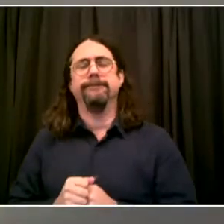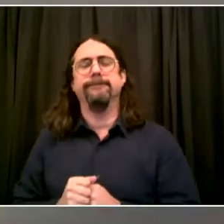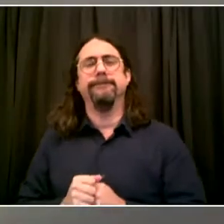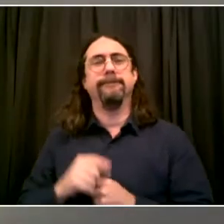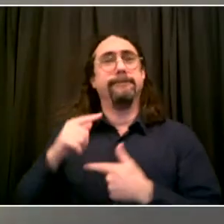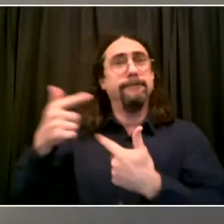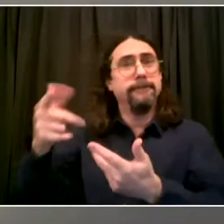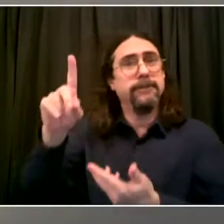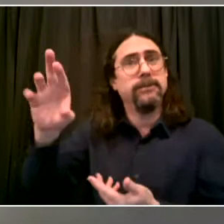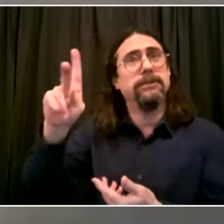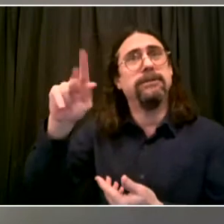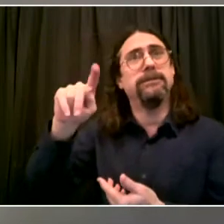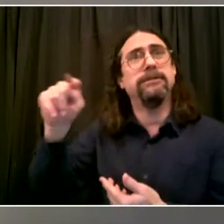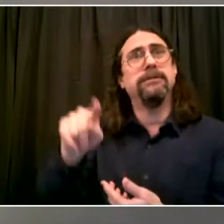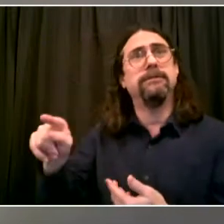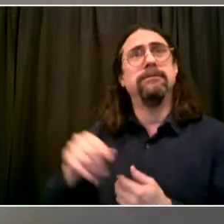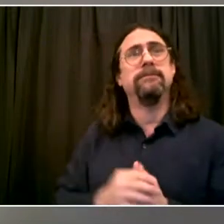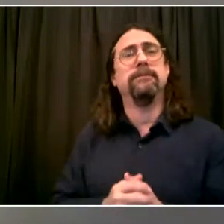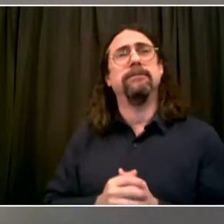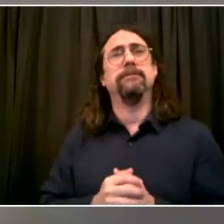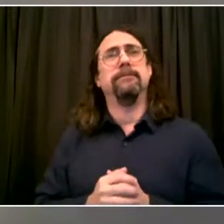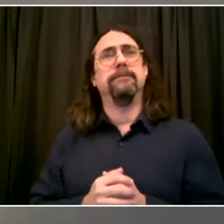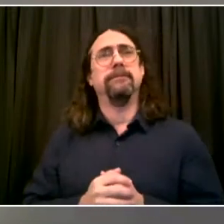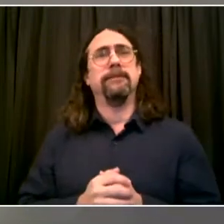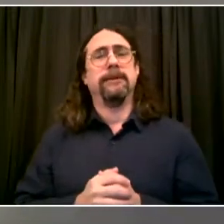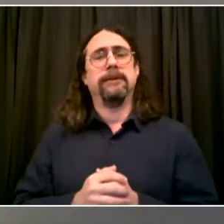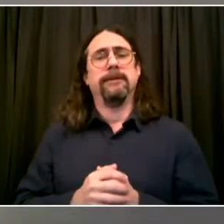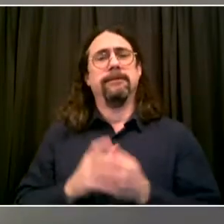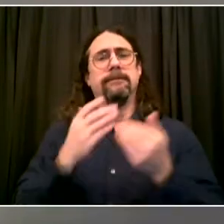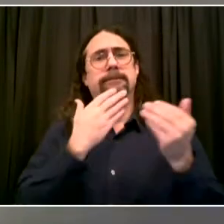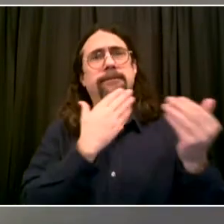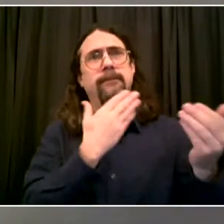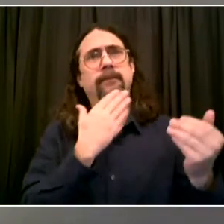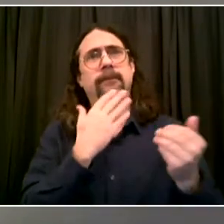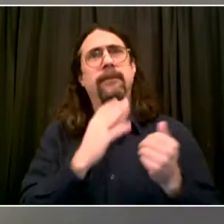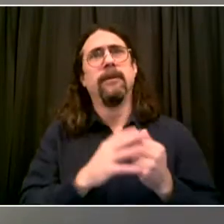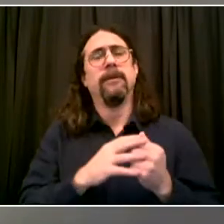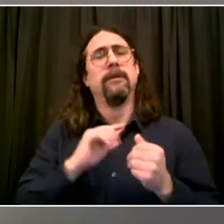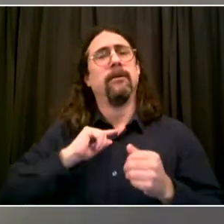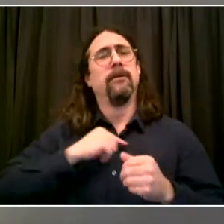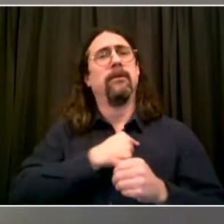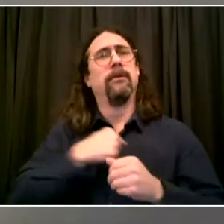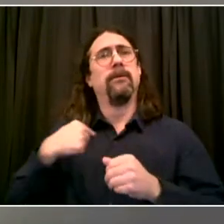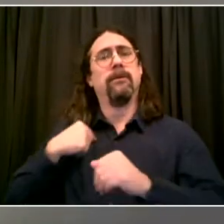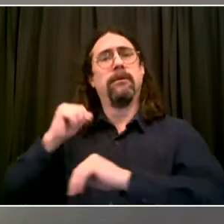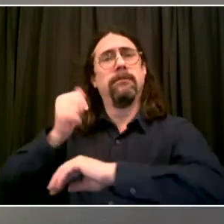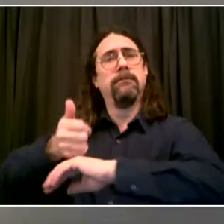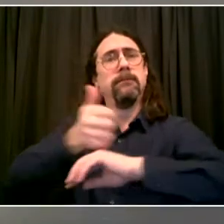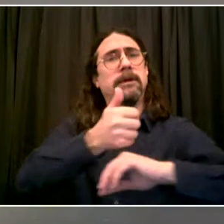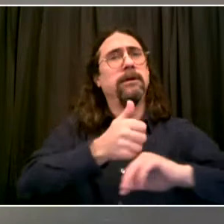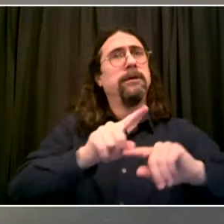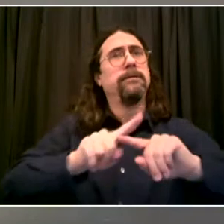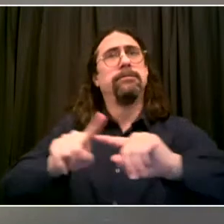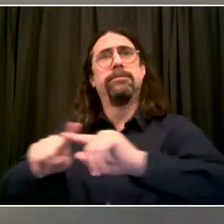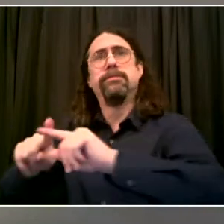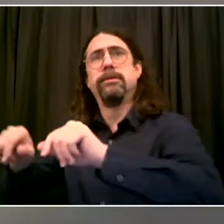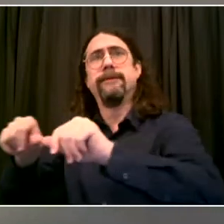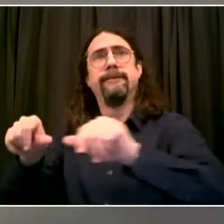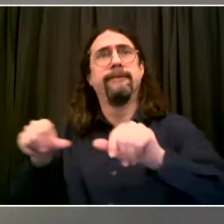ATKZ? THANK YOU, YOU SAID IT VERY WELL, THE GOAL